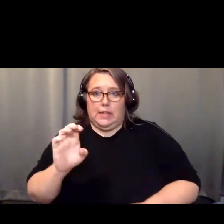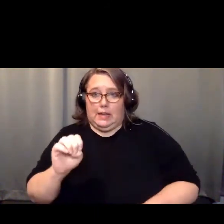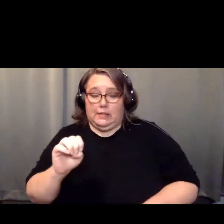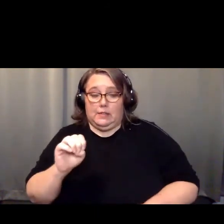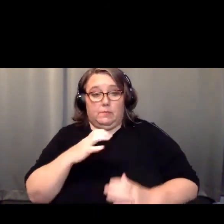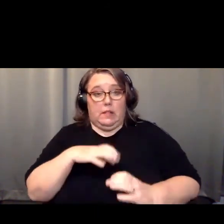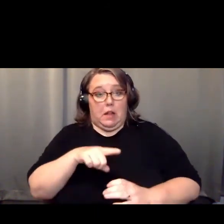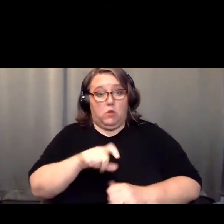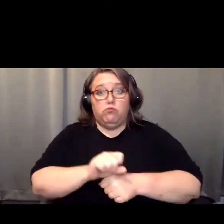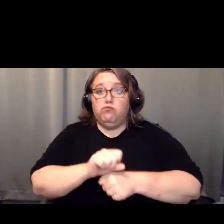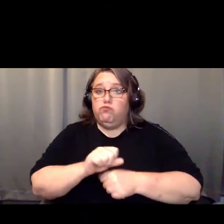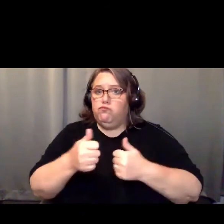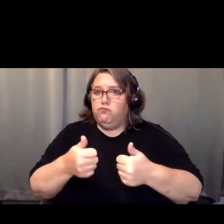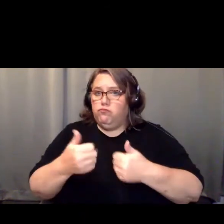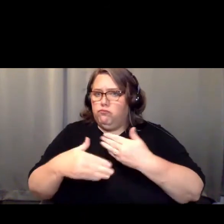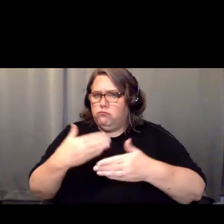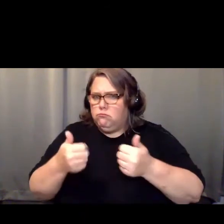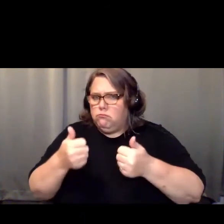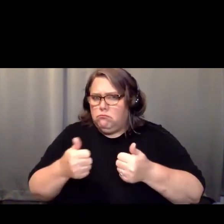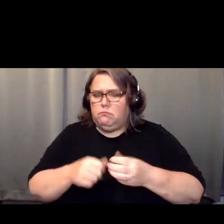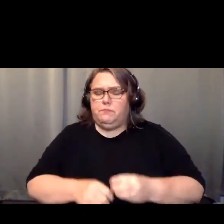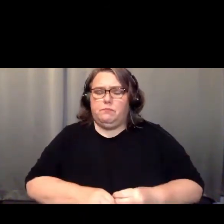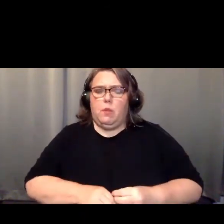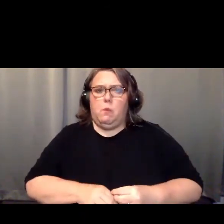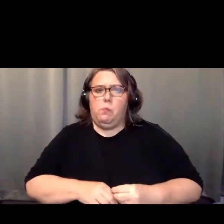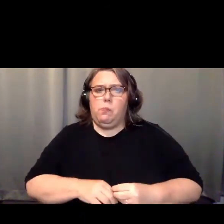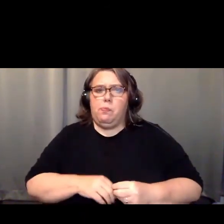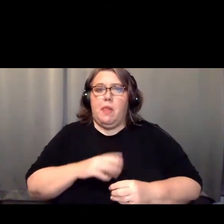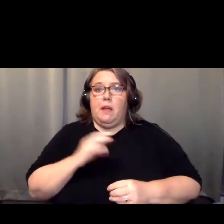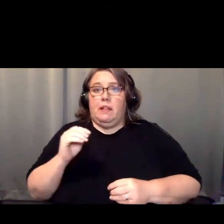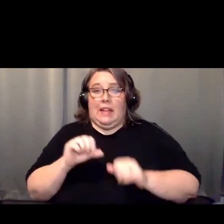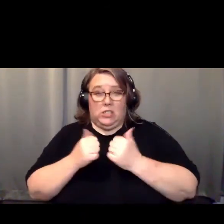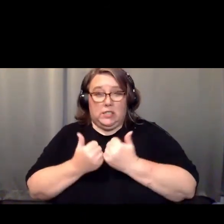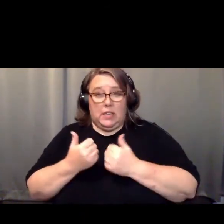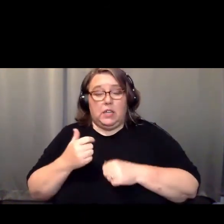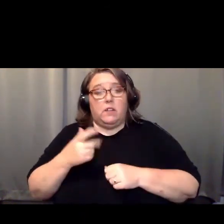on the job and then also the agency or vocational rehabilitation, they're supposed to inform